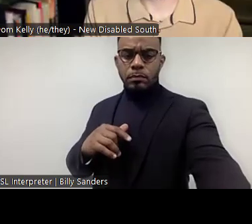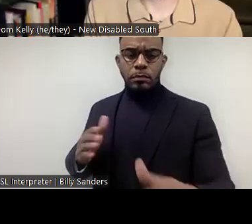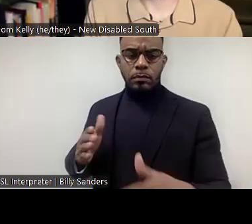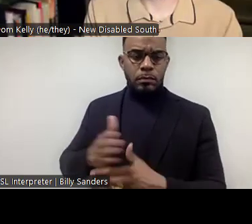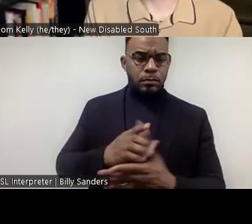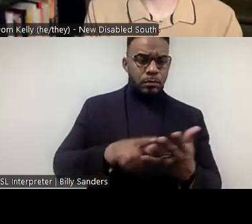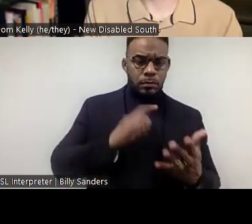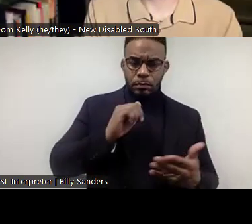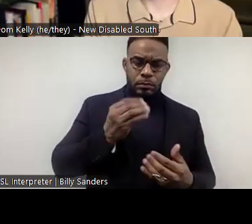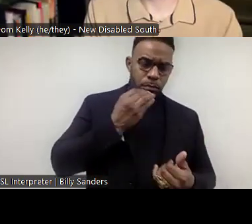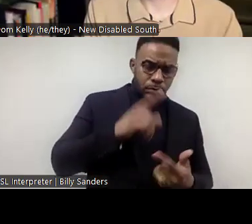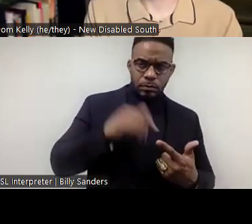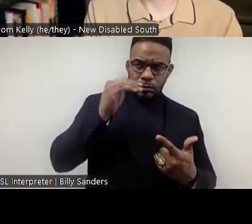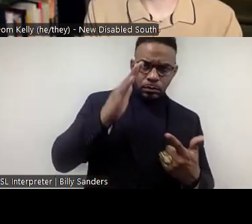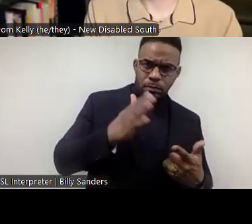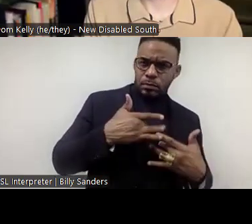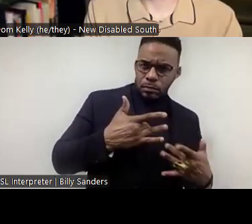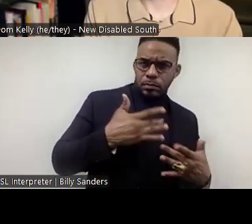something about that. Right?